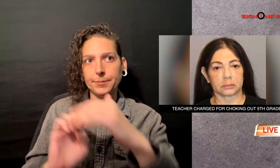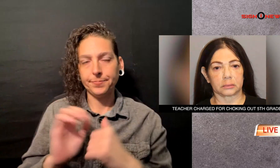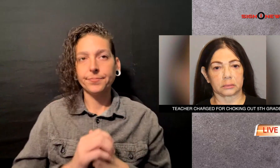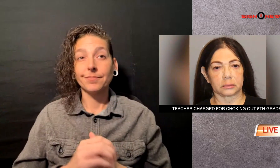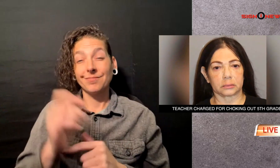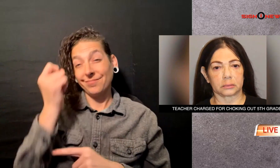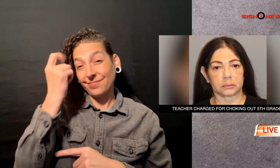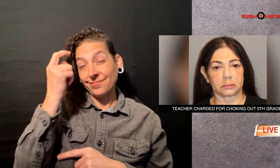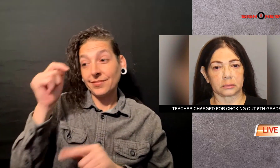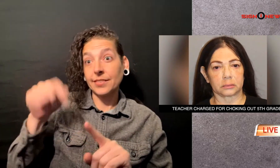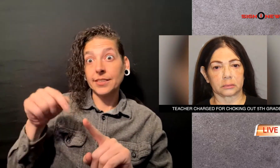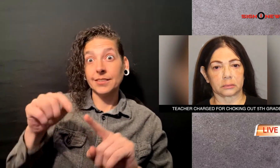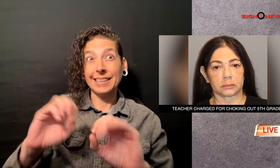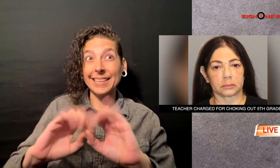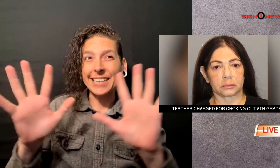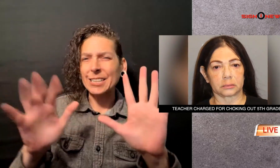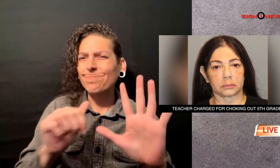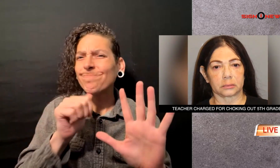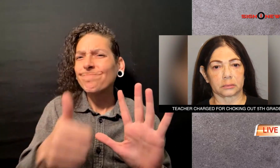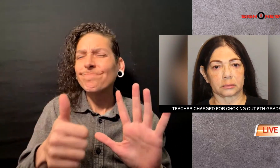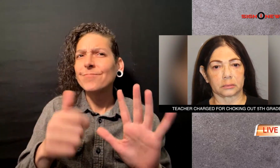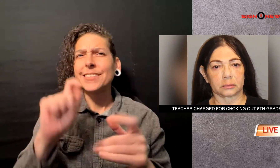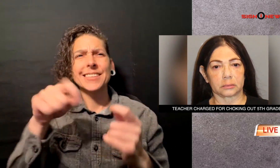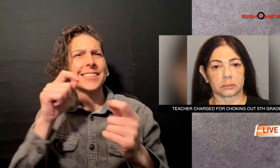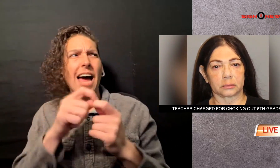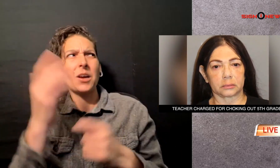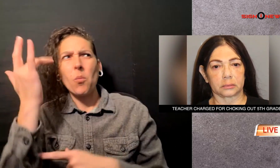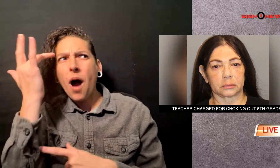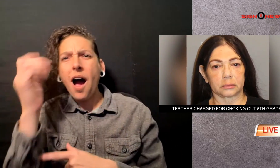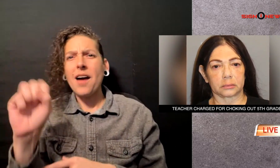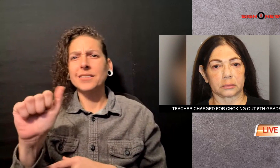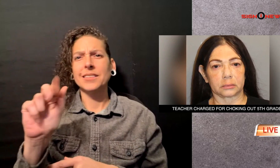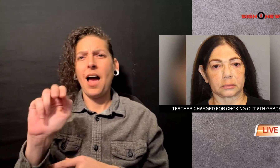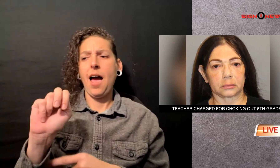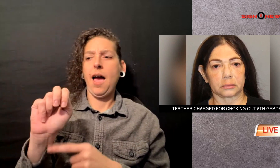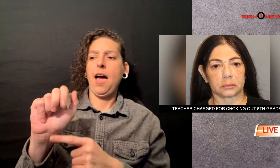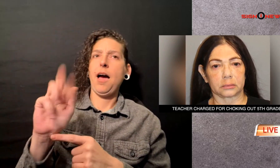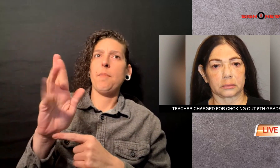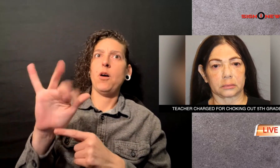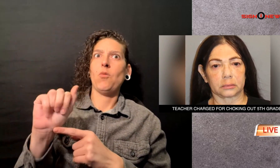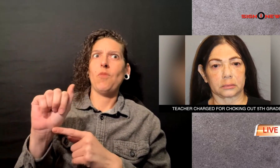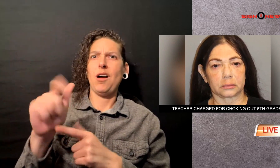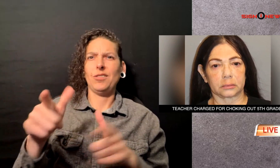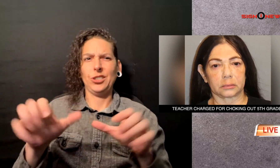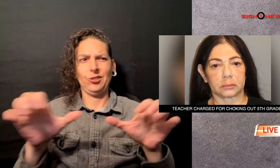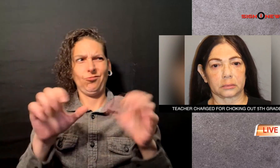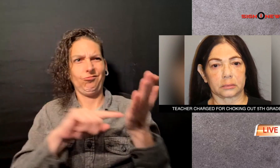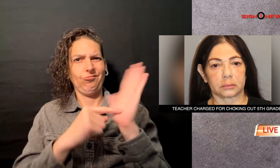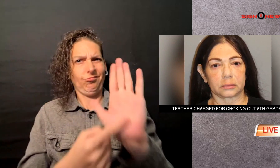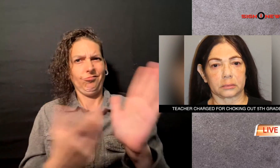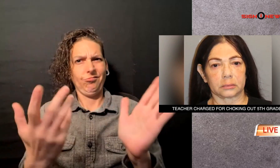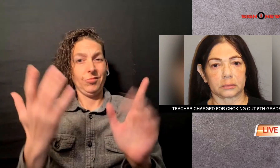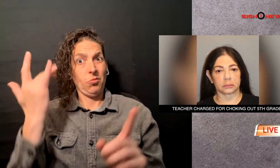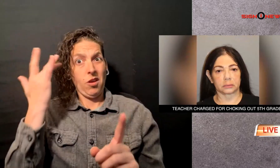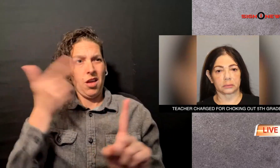it's unclear exactly why Sanabria was doing this because she was hired as a math coach